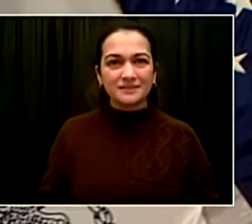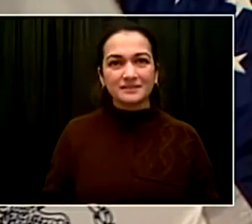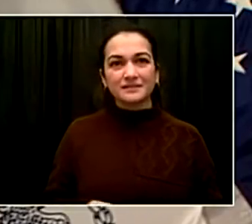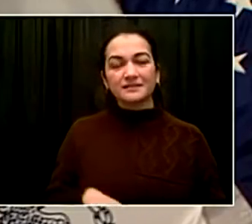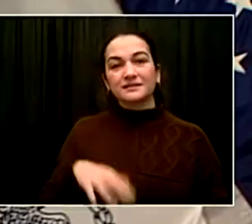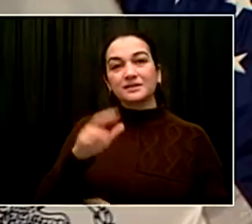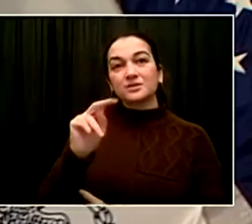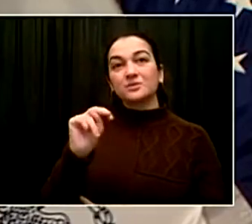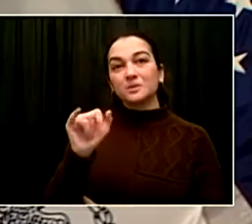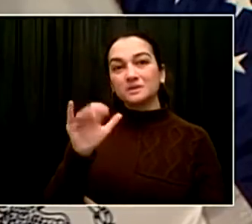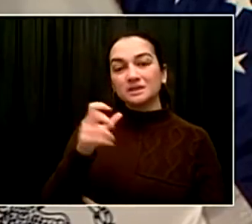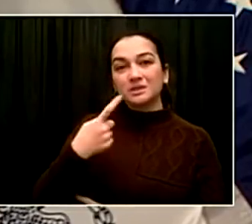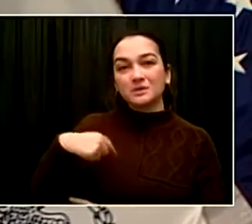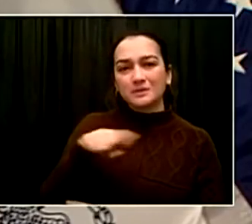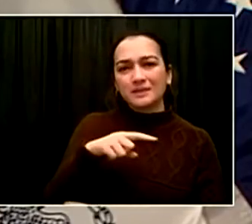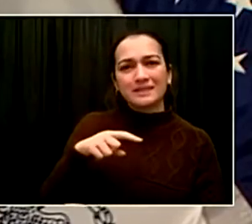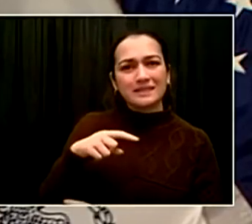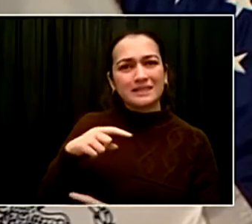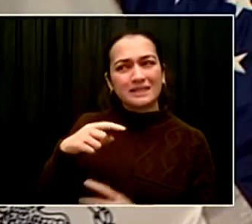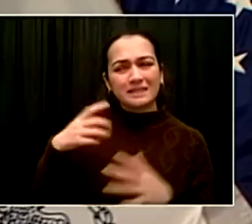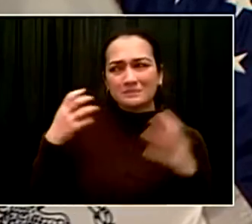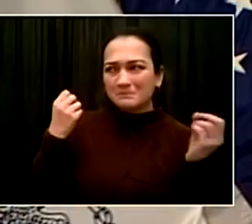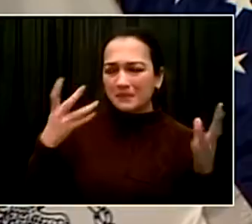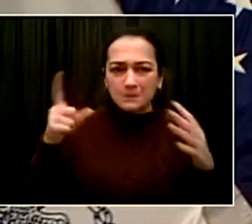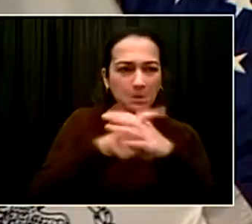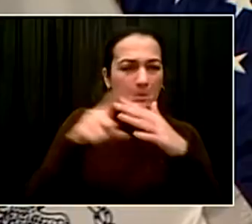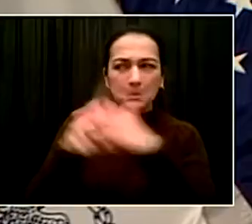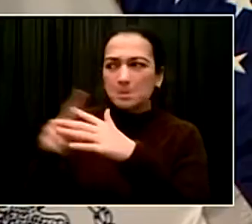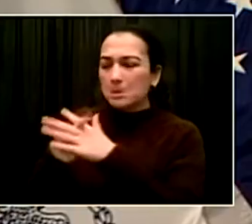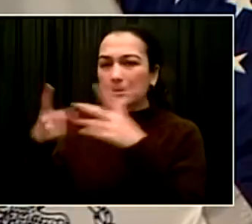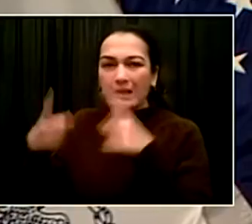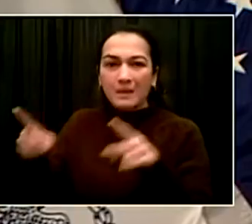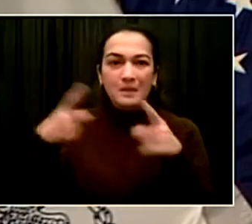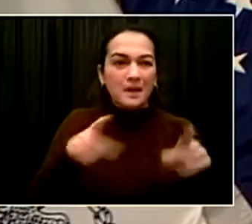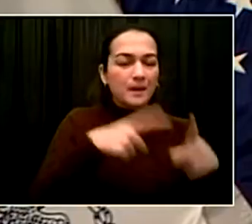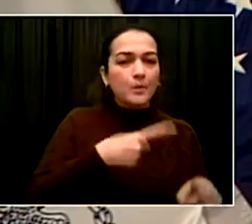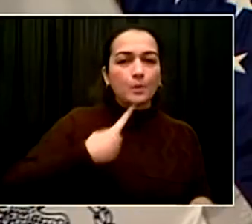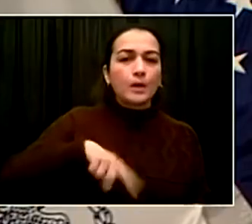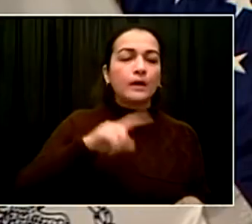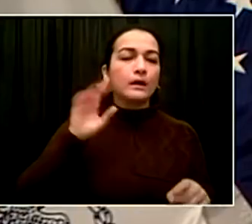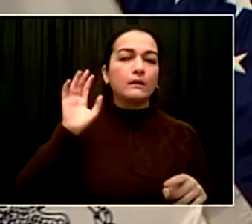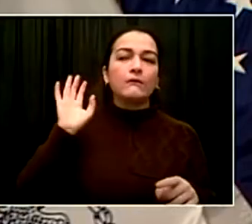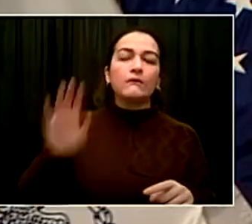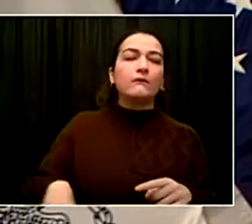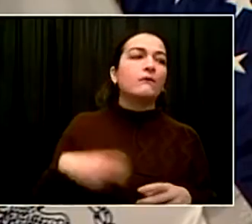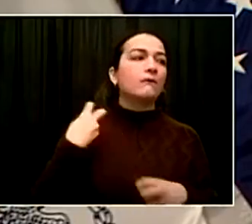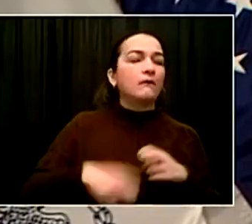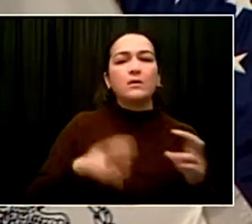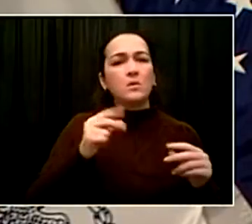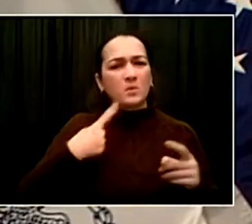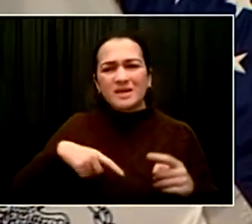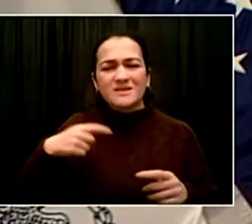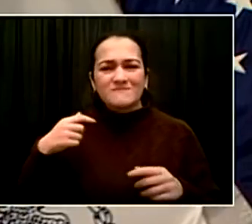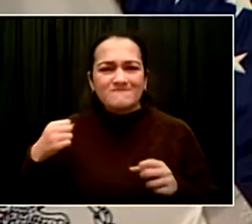OF COVID CHALLENGES BEFORE THAT WE CAN ADJUST RAMMEDLY AND WHAT WE'LL DO STARTING TOMORROW IS